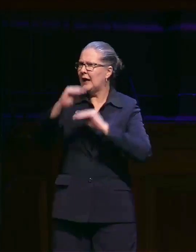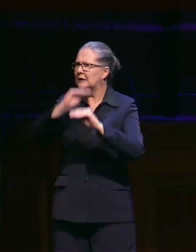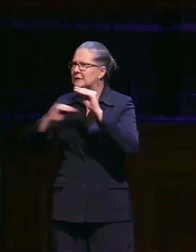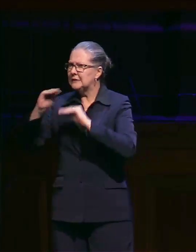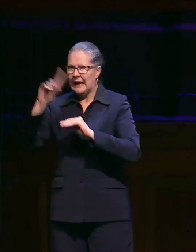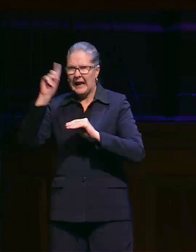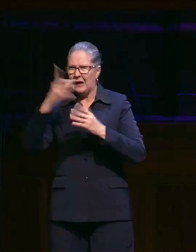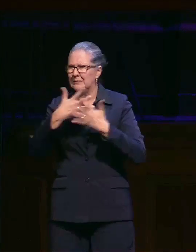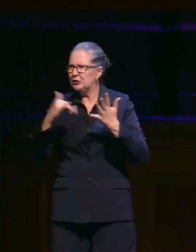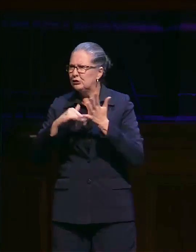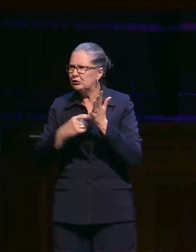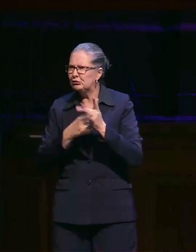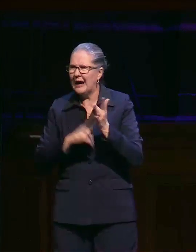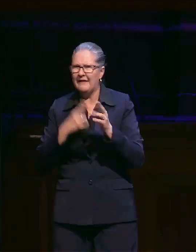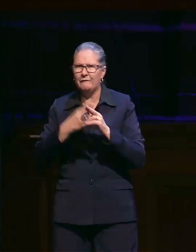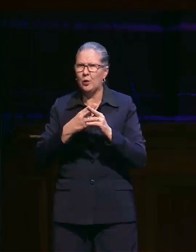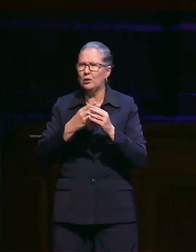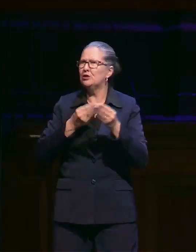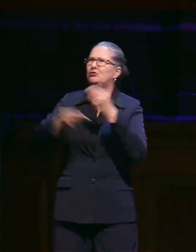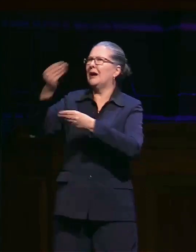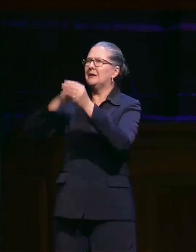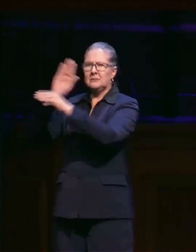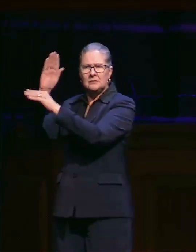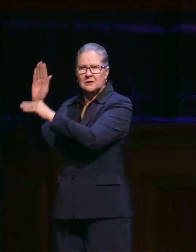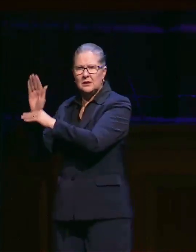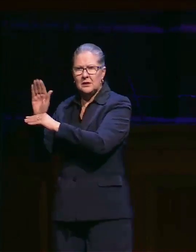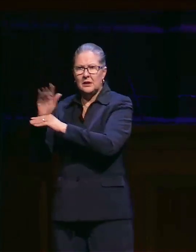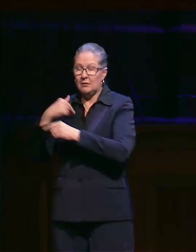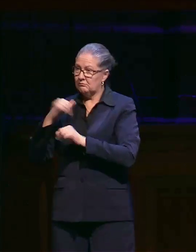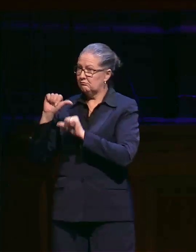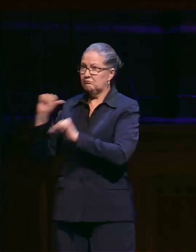strain and I acknowledge and endorse Prime Minister Morrison's call for